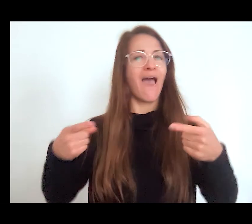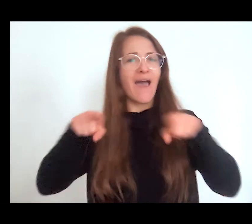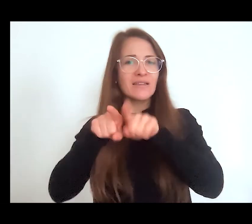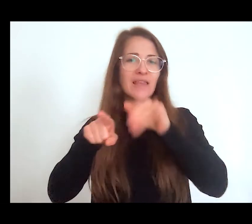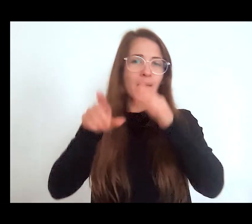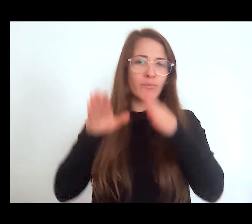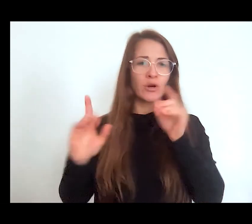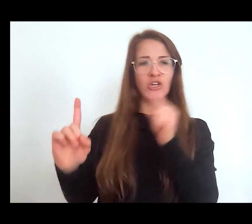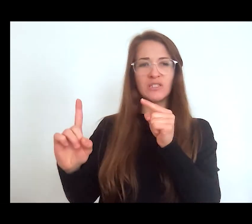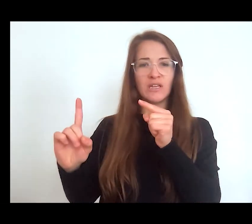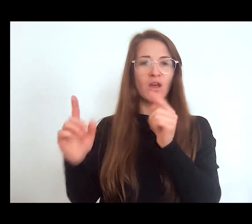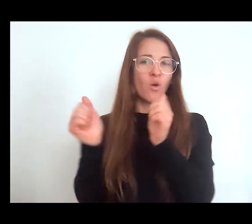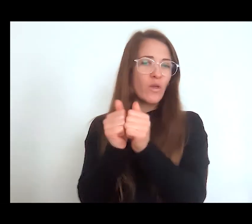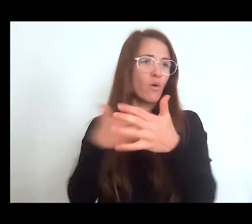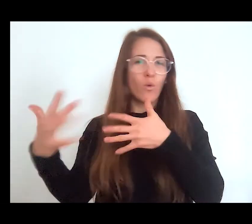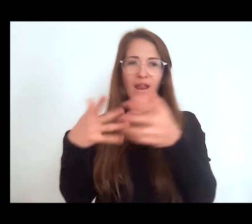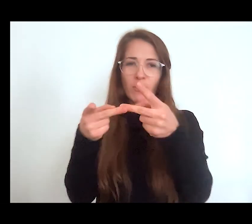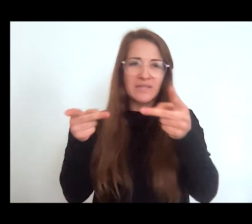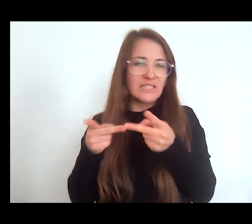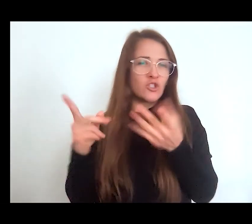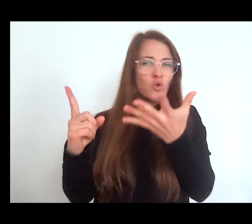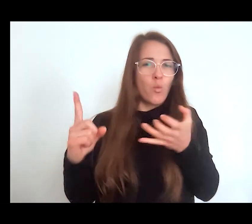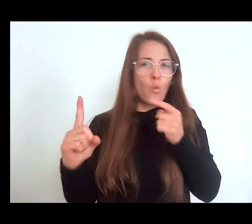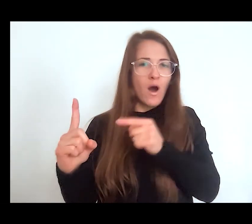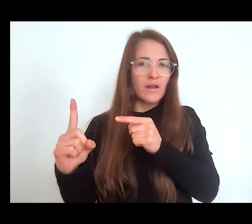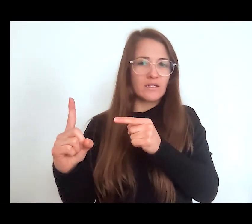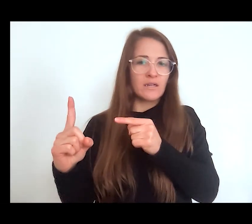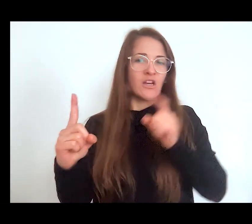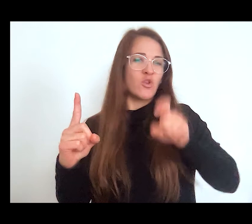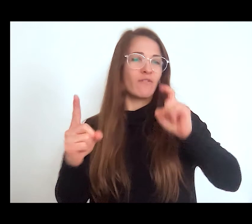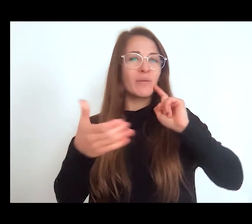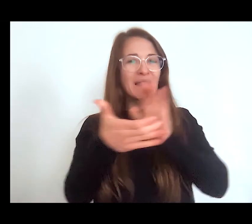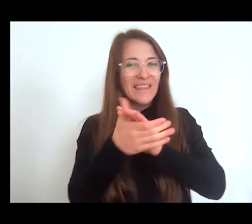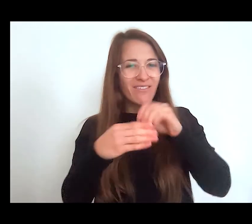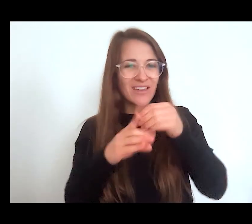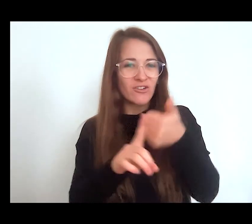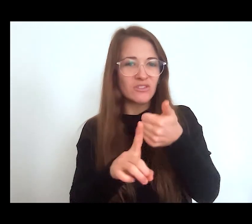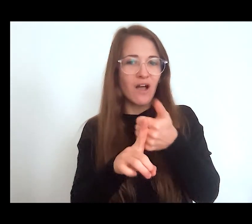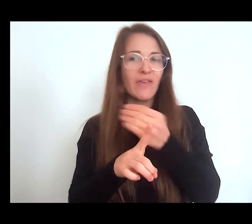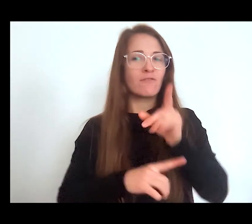THE ABILITY AS THE PERSON WHO HAS THE PERSON THAT YOU WANT.